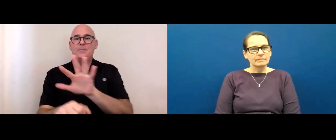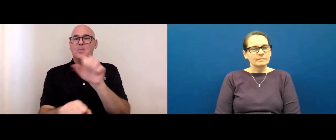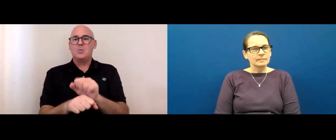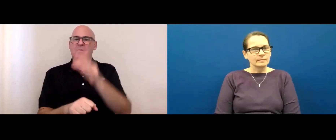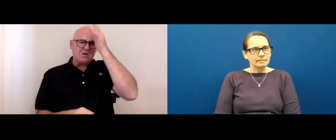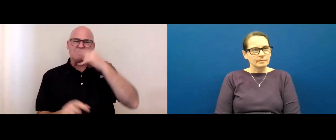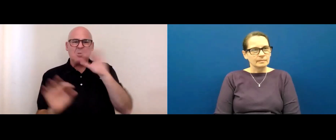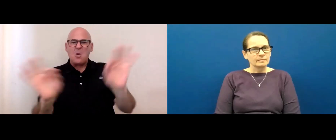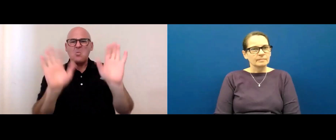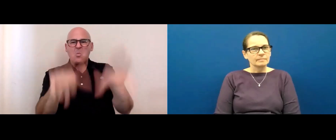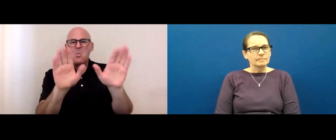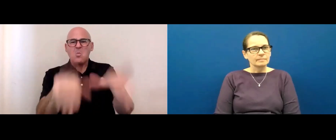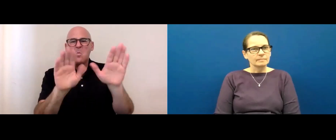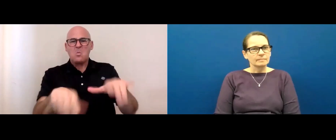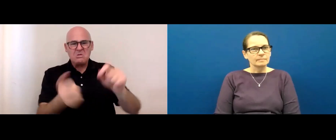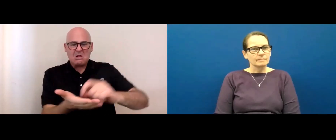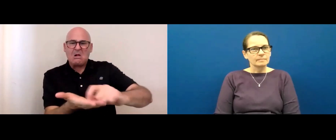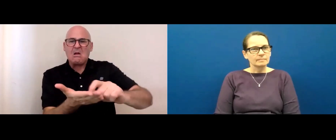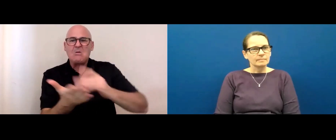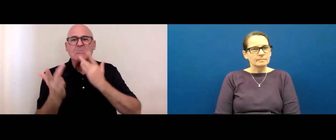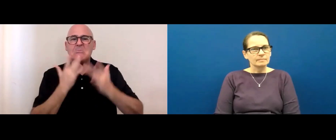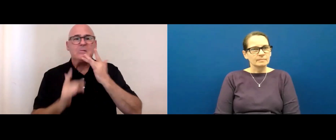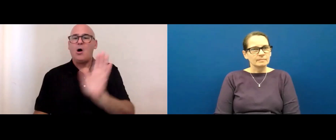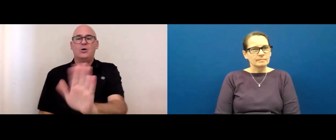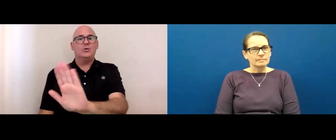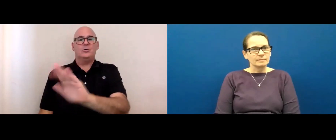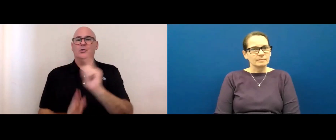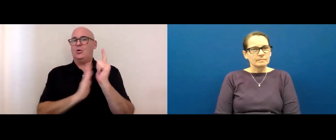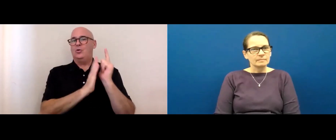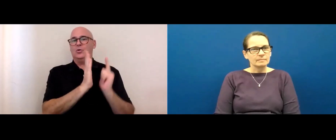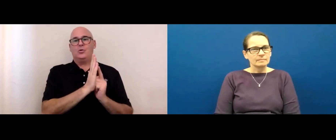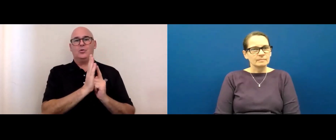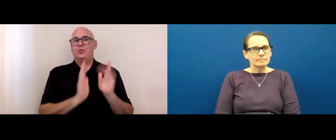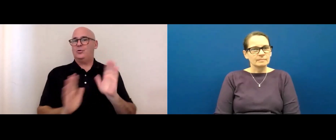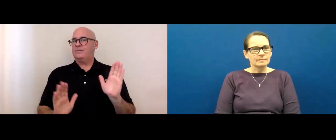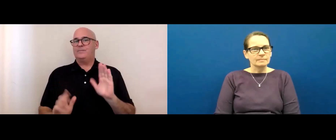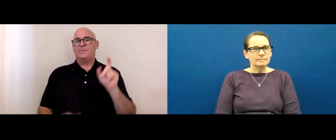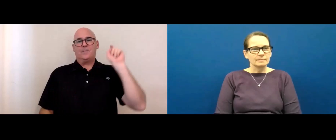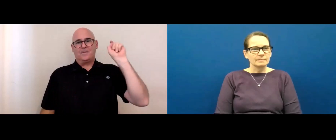ahead with your appointment my father said I don't care I'll write back and forth but he said no it's